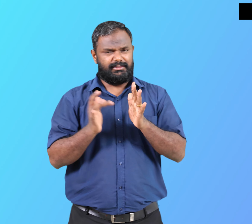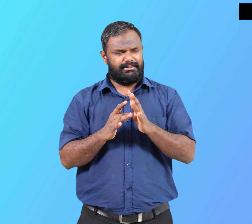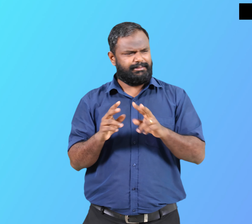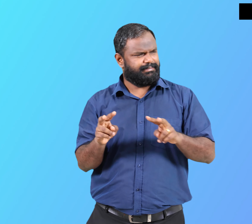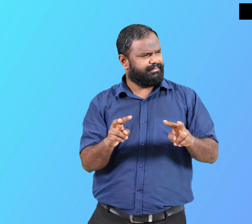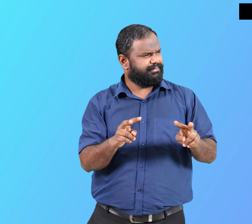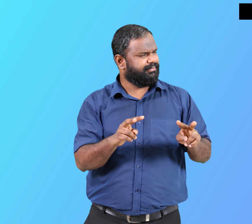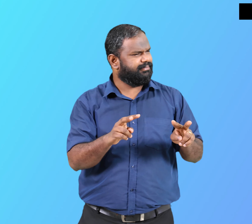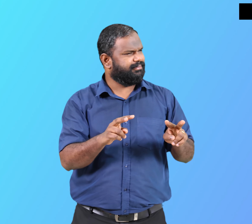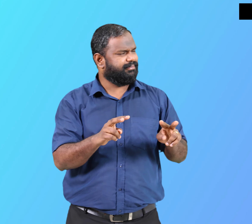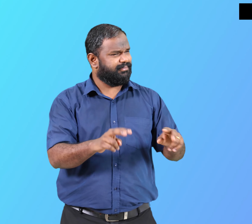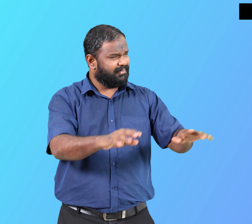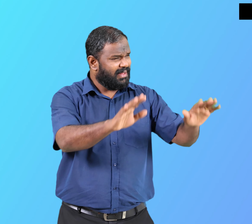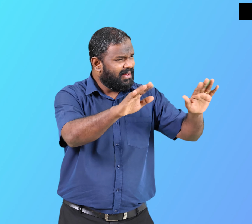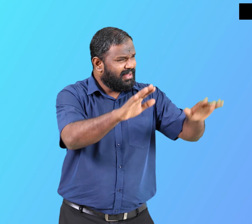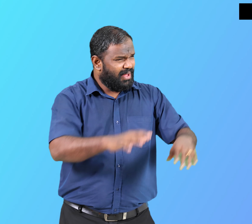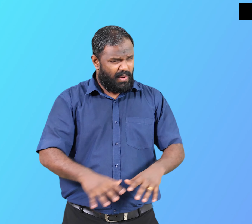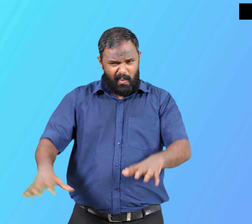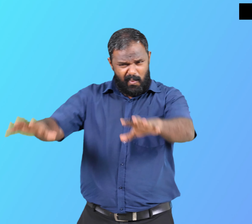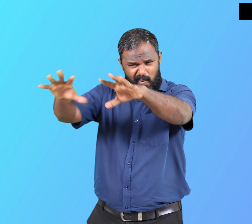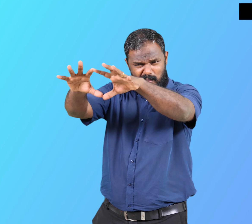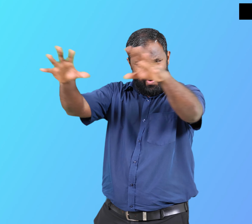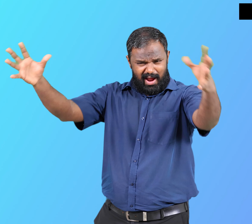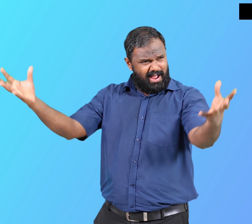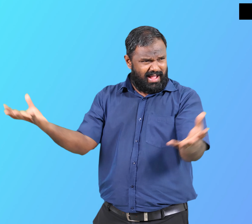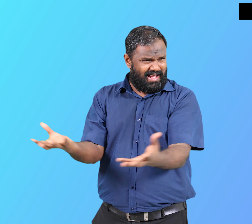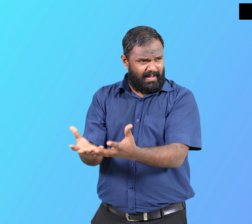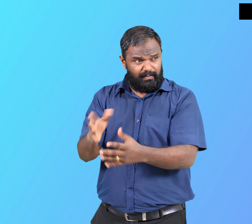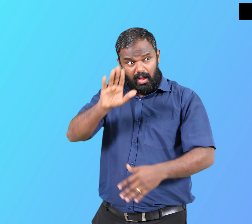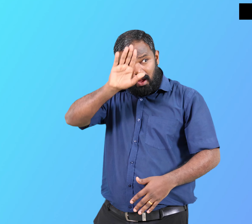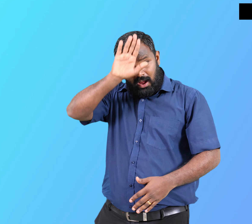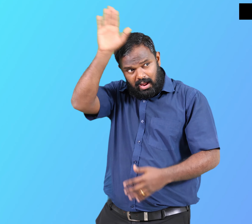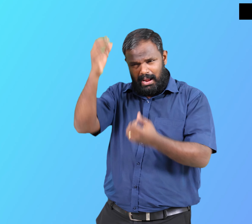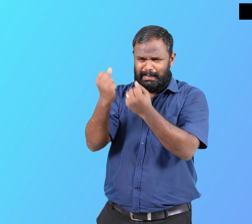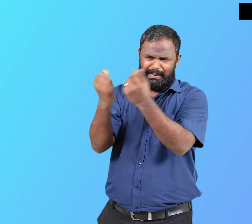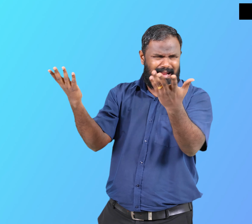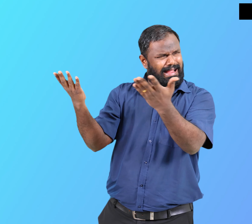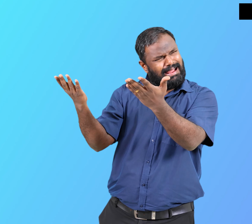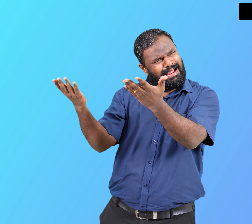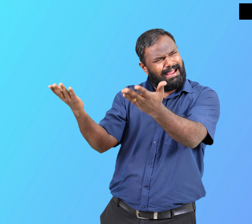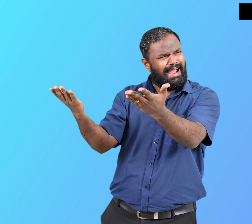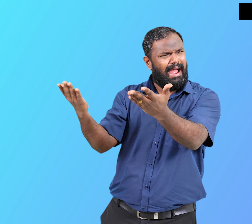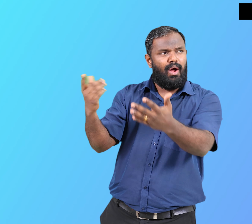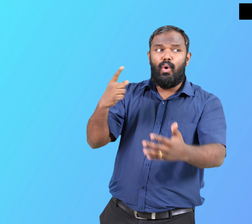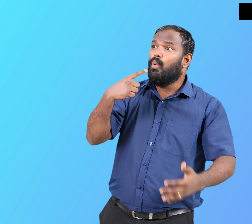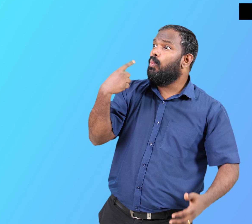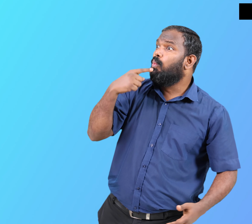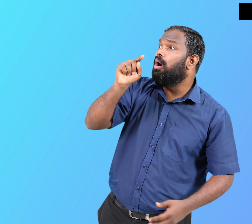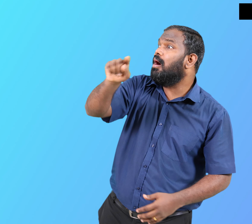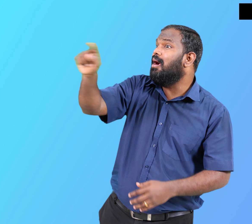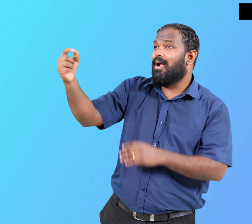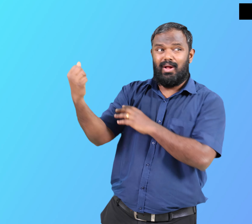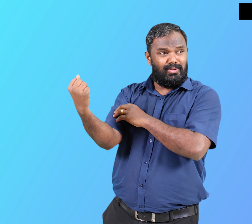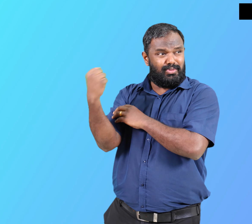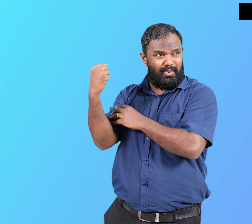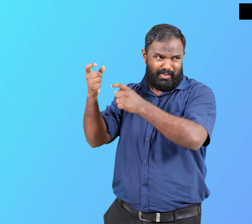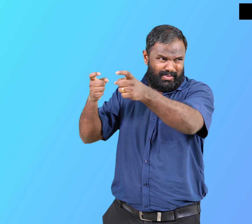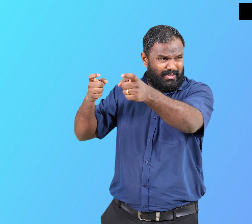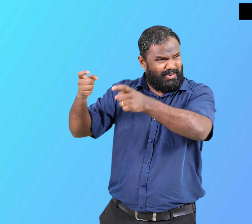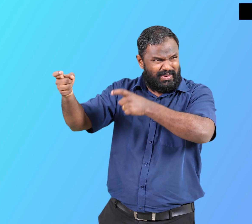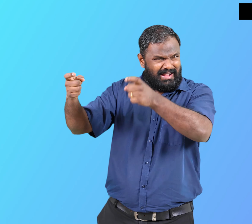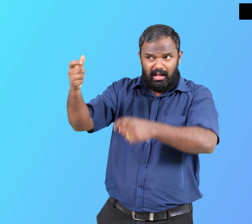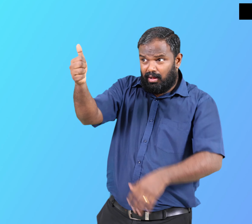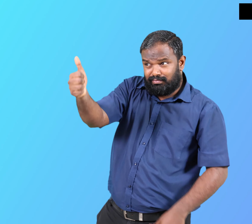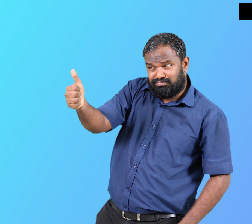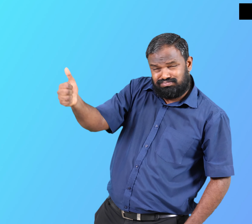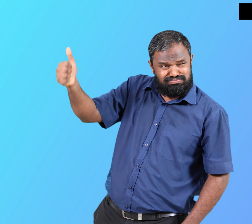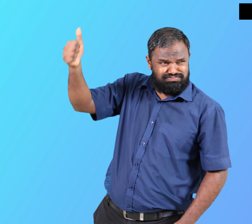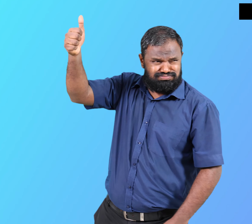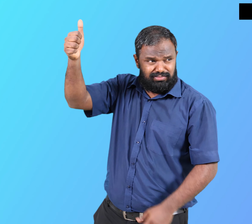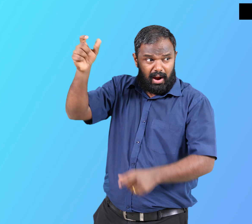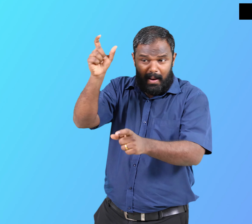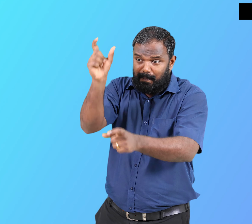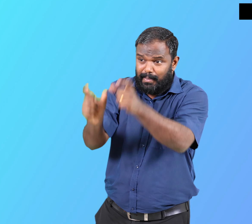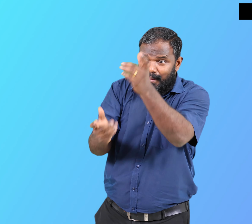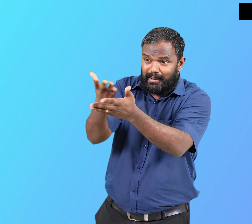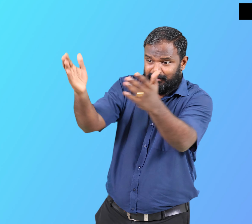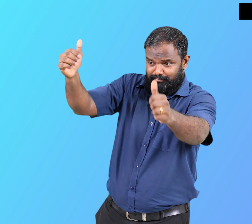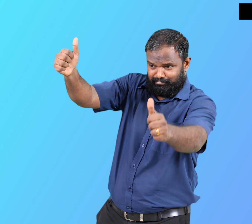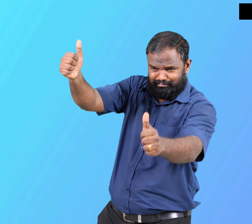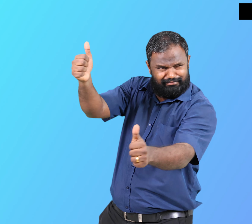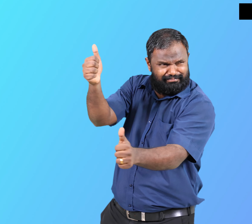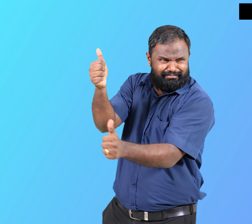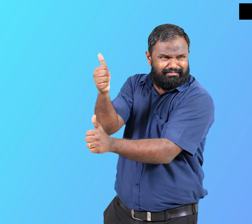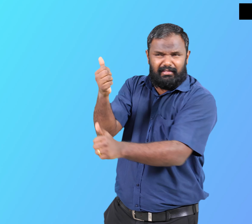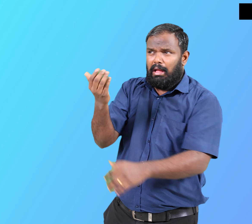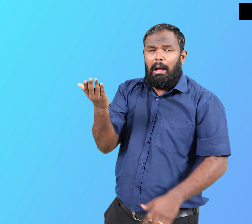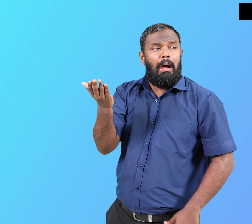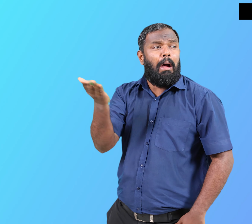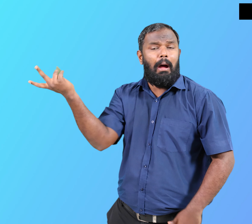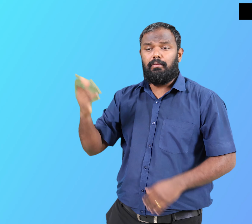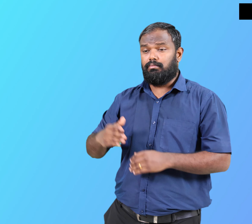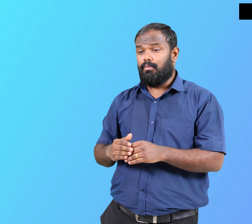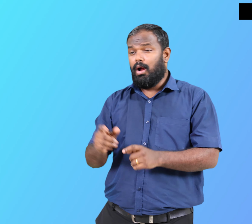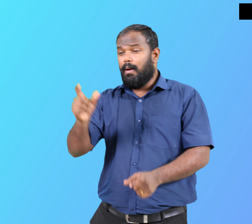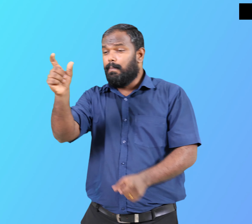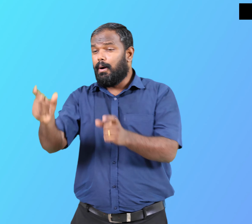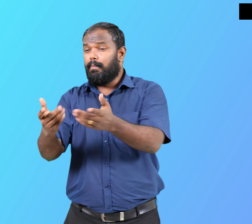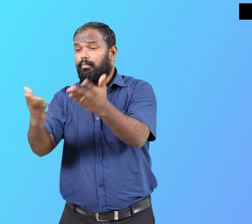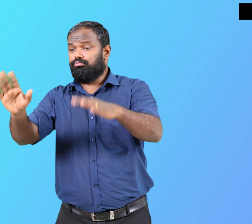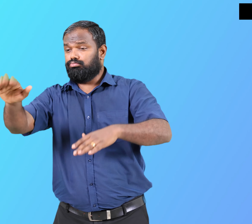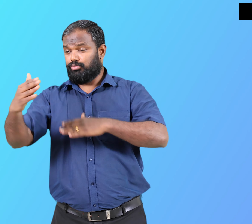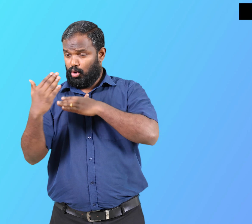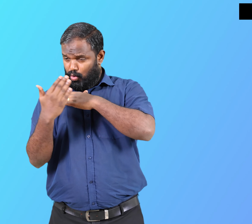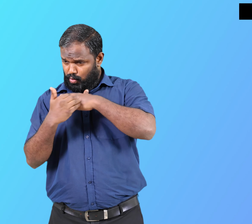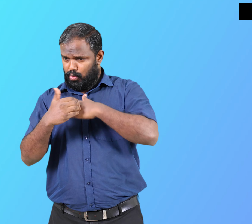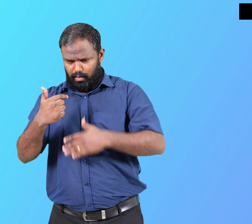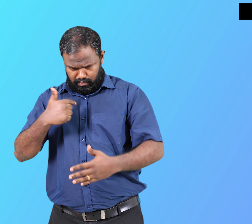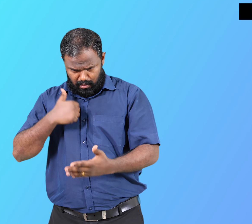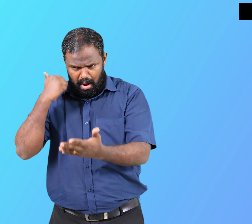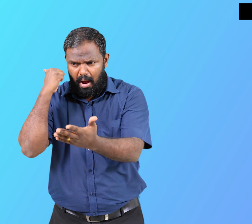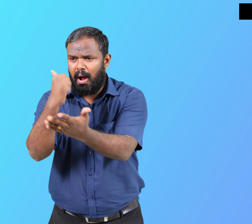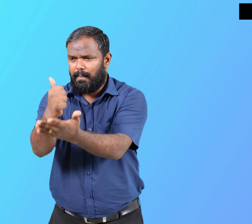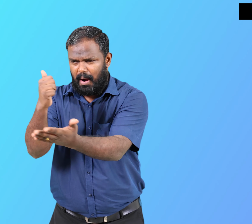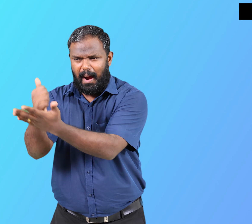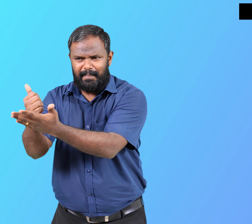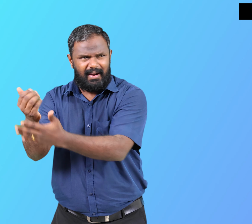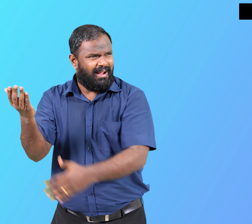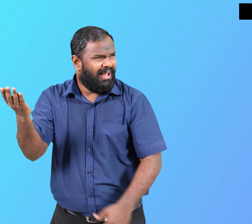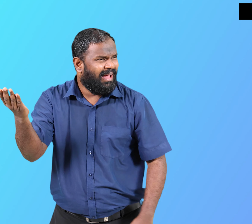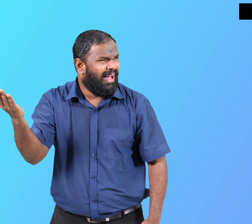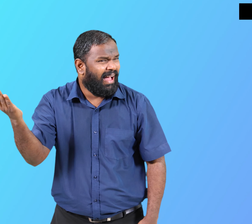But Jesus said to them, “The kings of the world rule over their people, and those who have authority over others want to be called ‘the great providers for the people’.